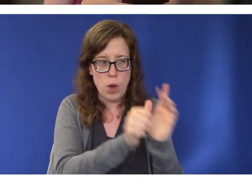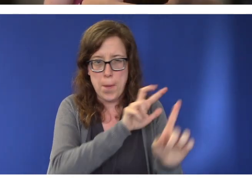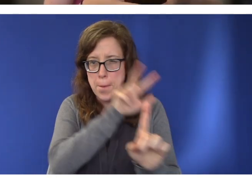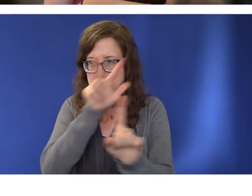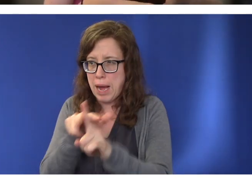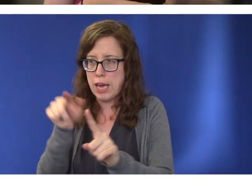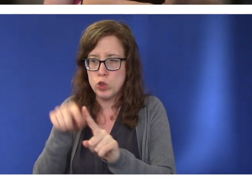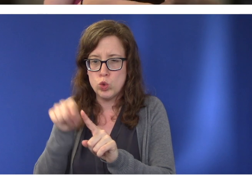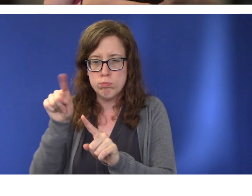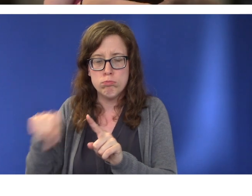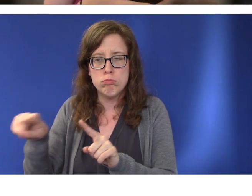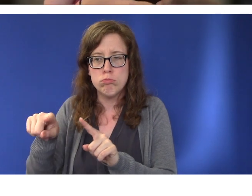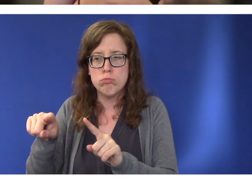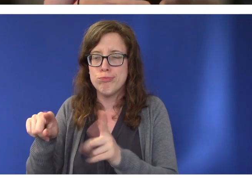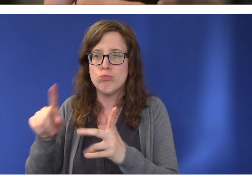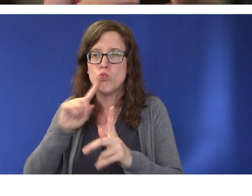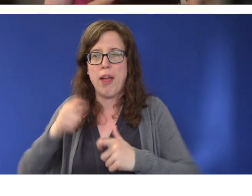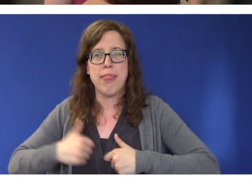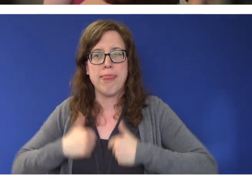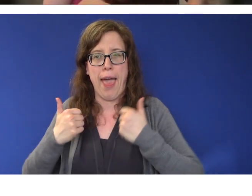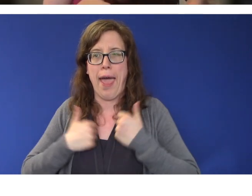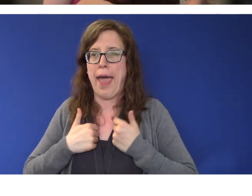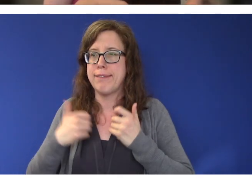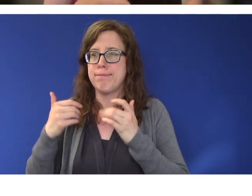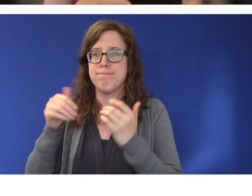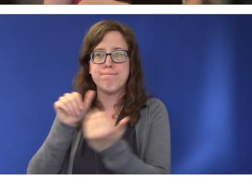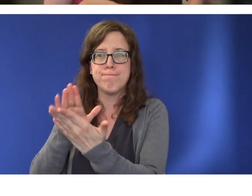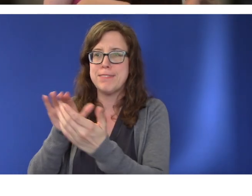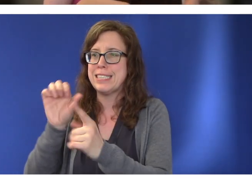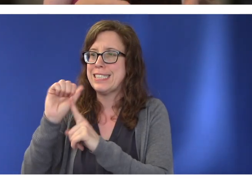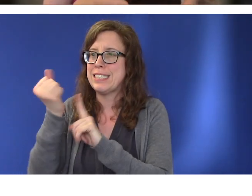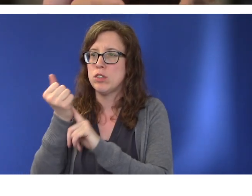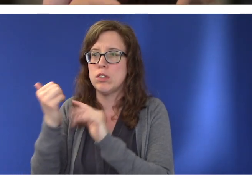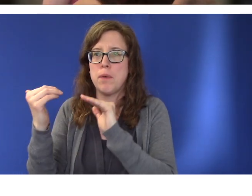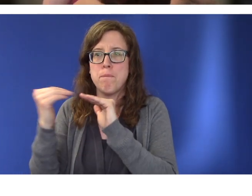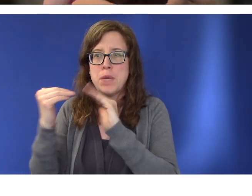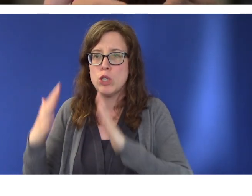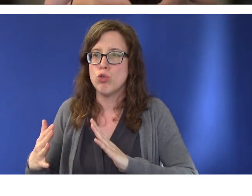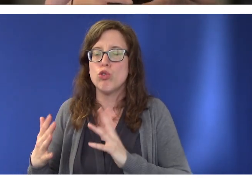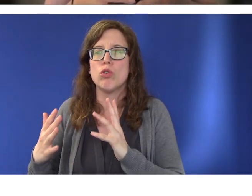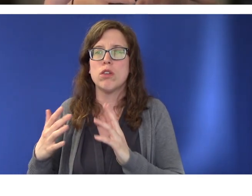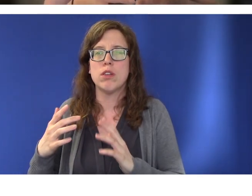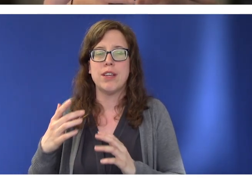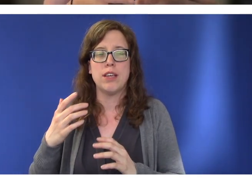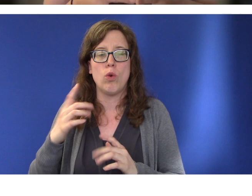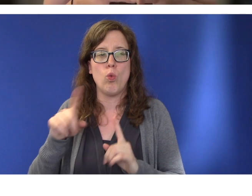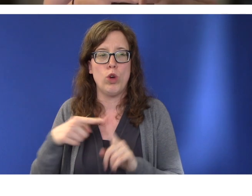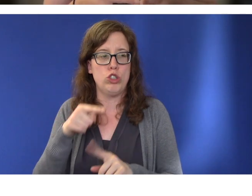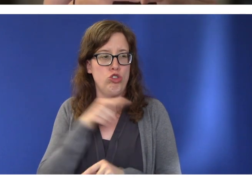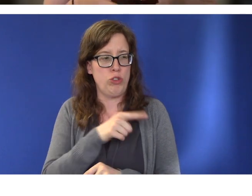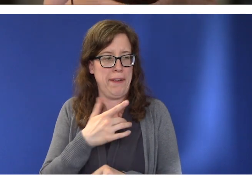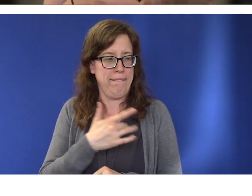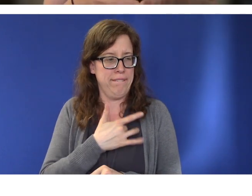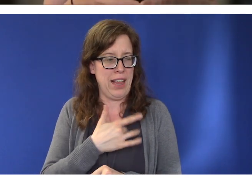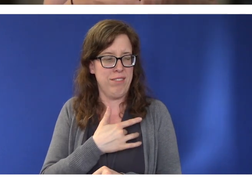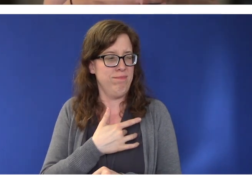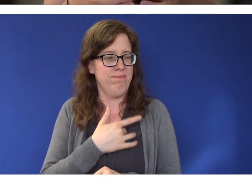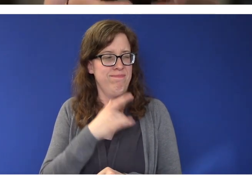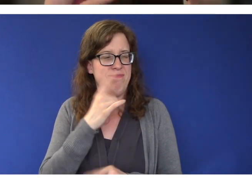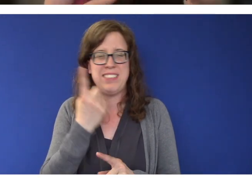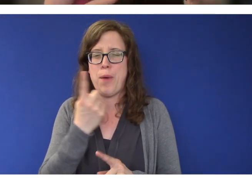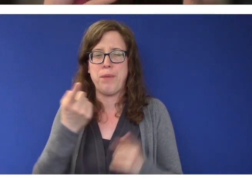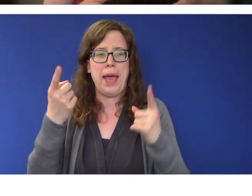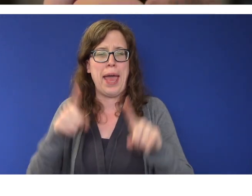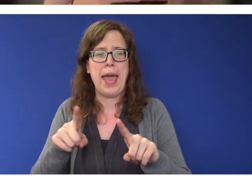when she was confronting situations with peers where she felt that it wasn't fair, something